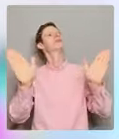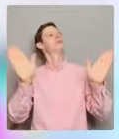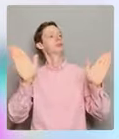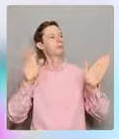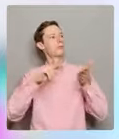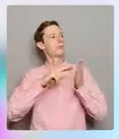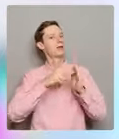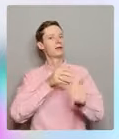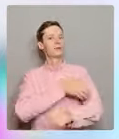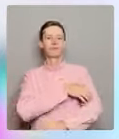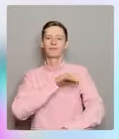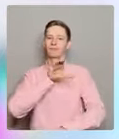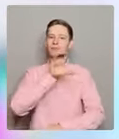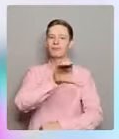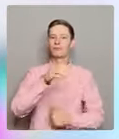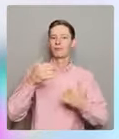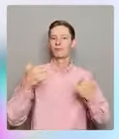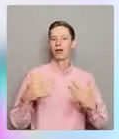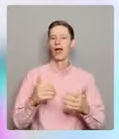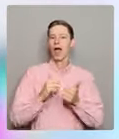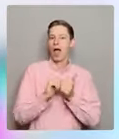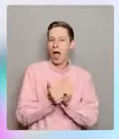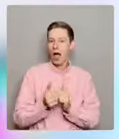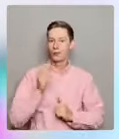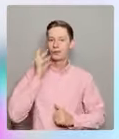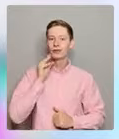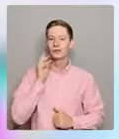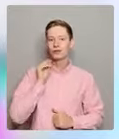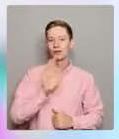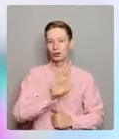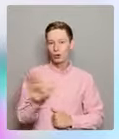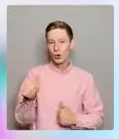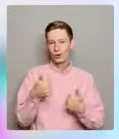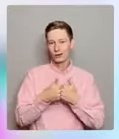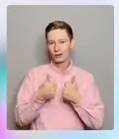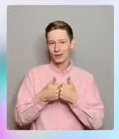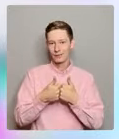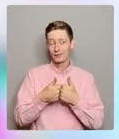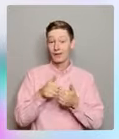is about empowering your players when it comes to how they experience your game. And that affects everyone.